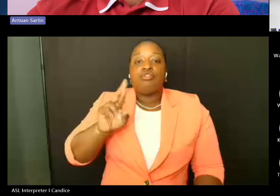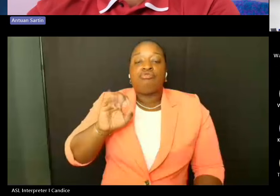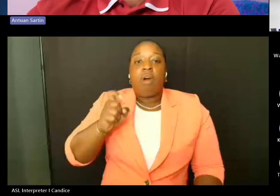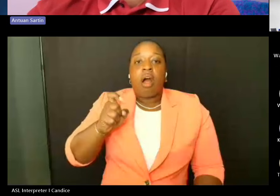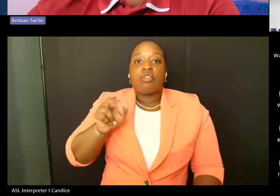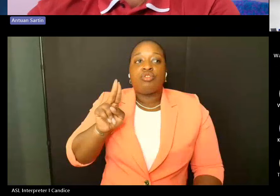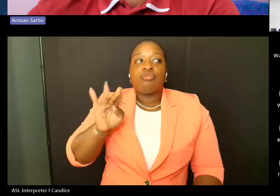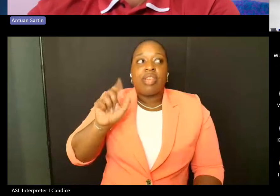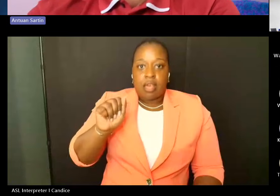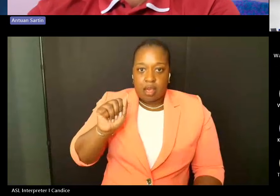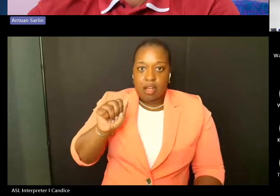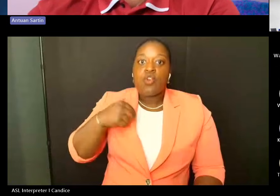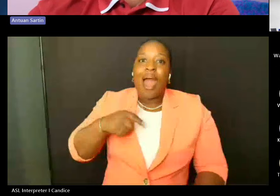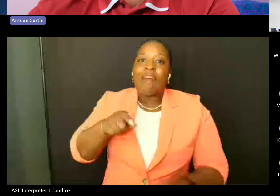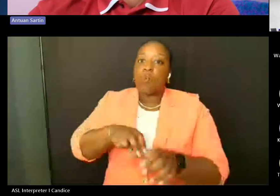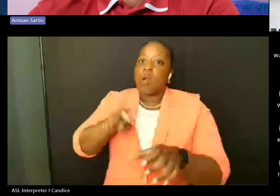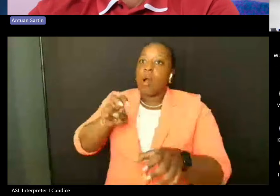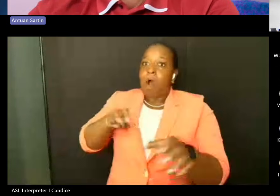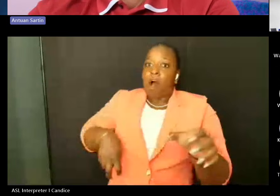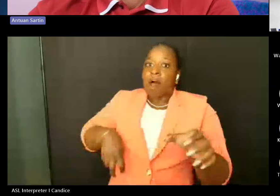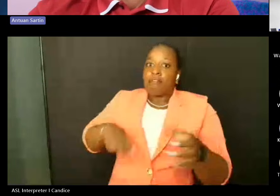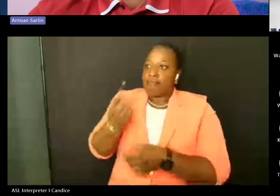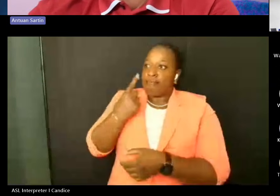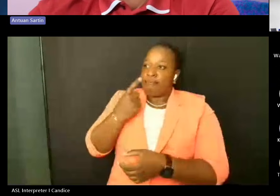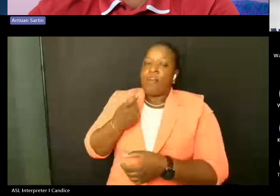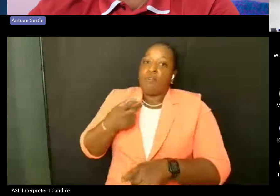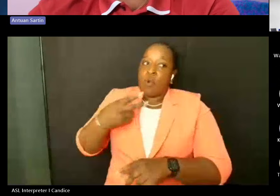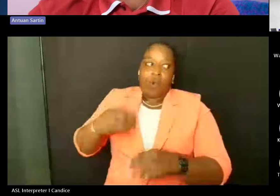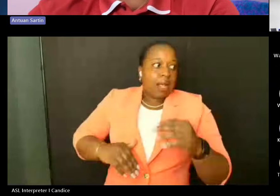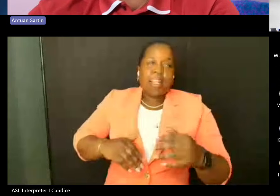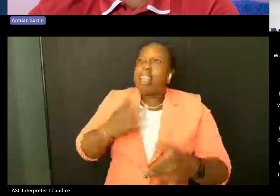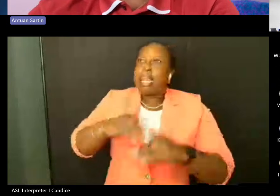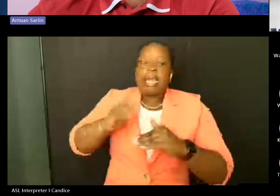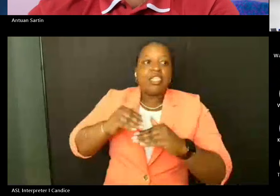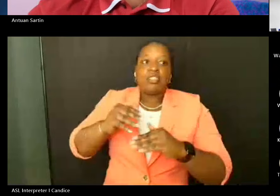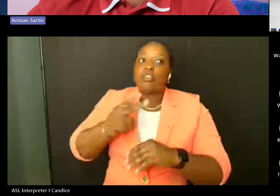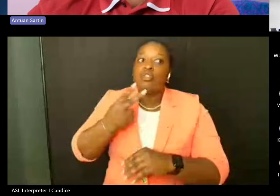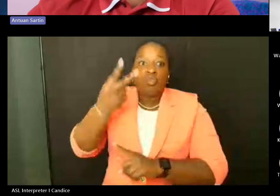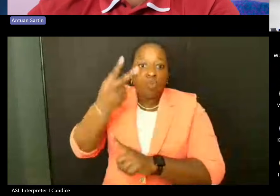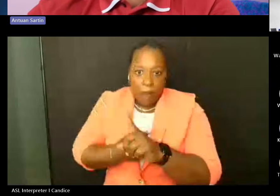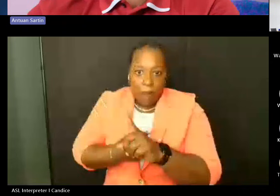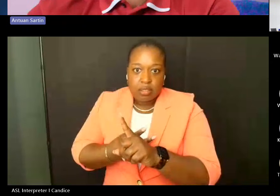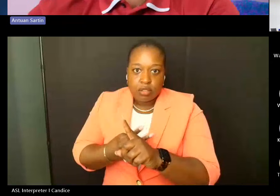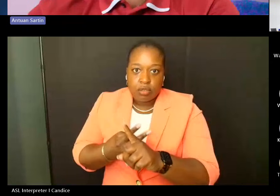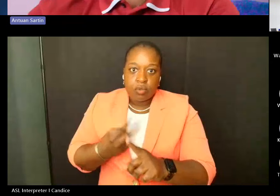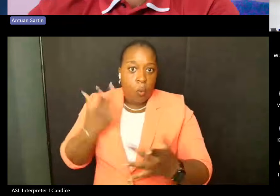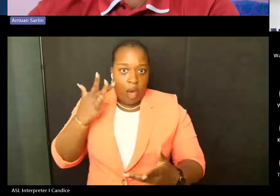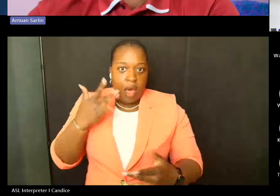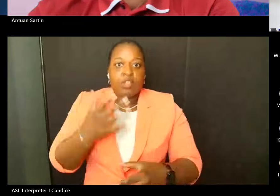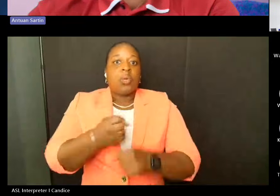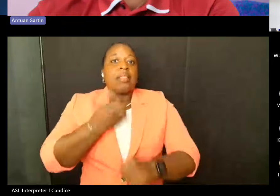for at least two months in order for them to collect the best stem cells from you to send off.